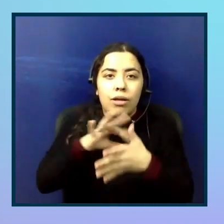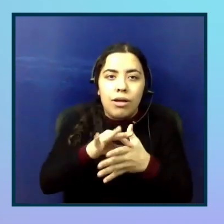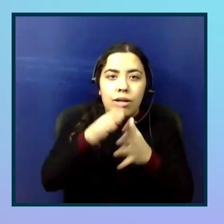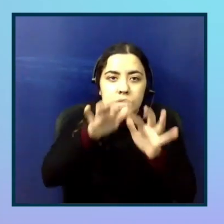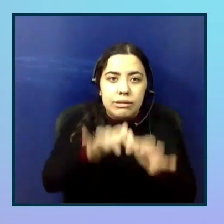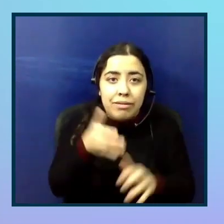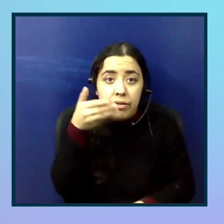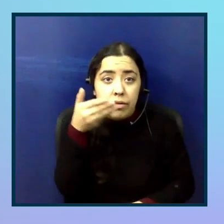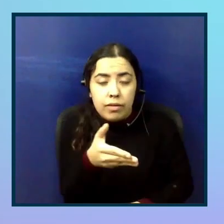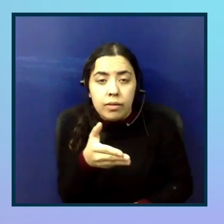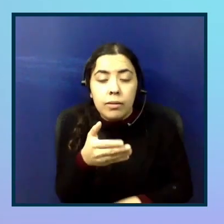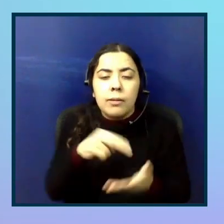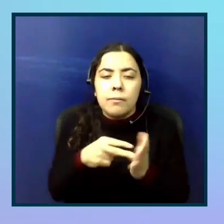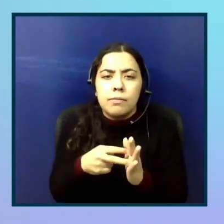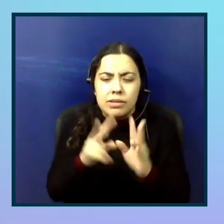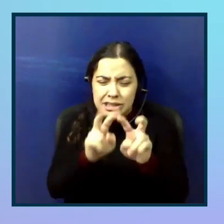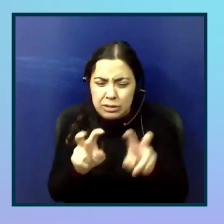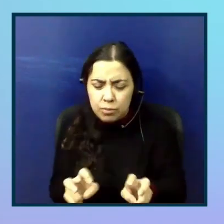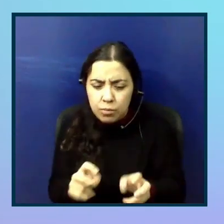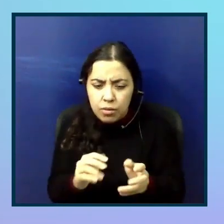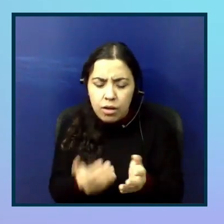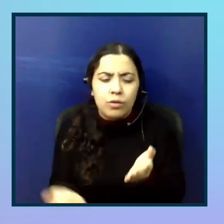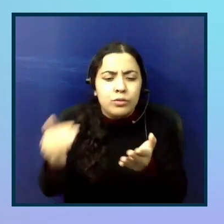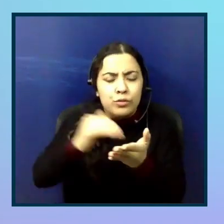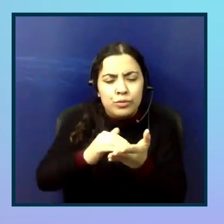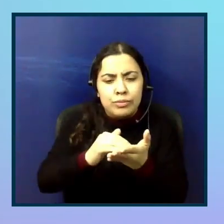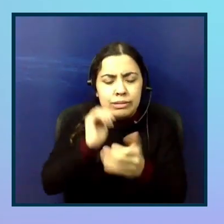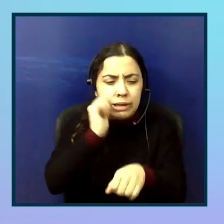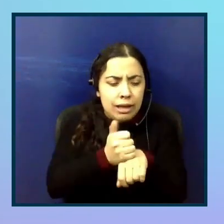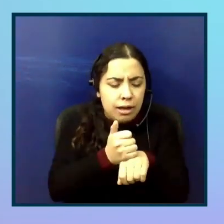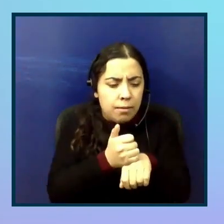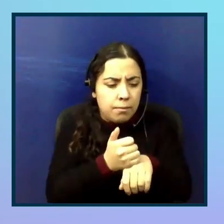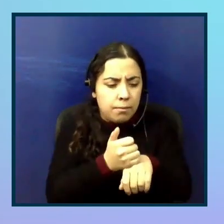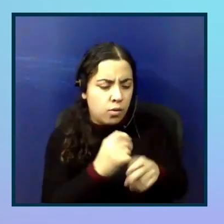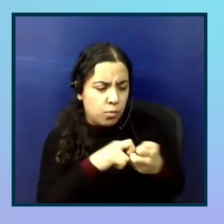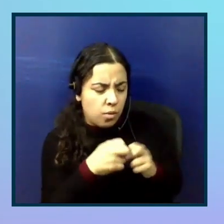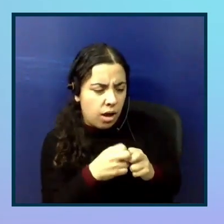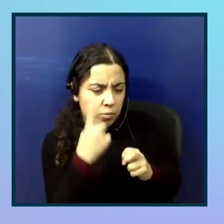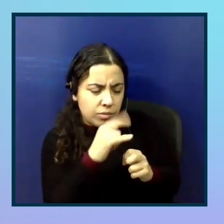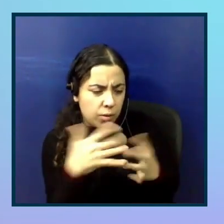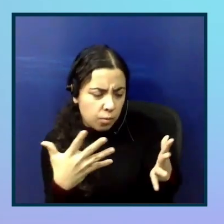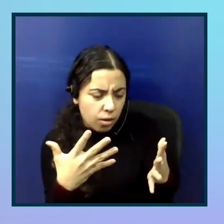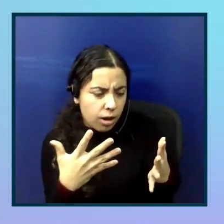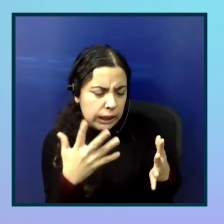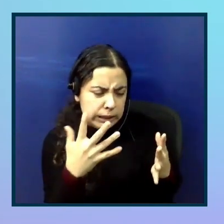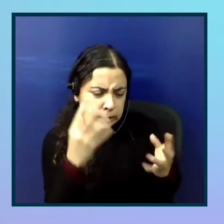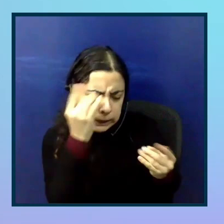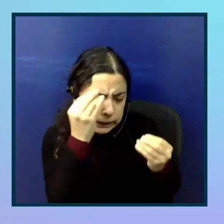It helps you recreate the problem. It helps you dive into that. So, you know, always listen to your users.